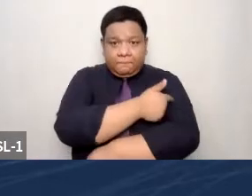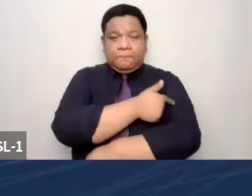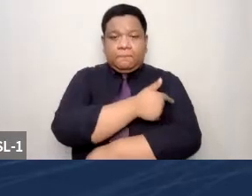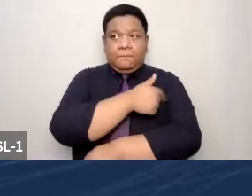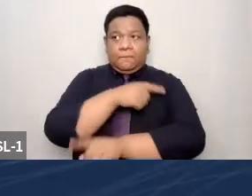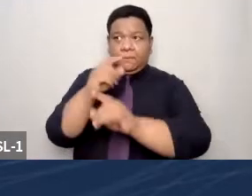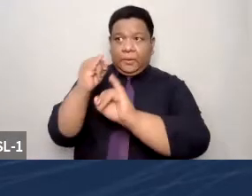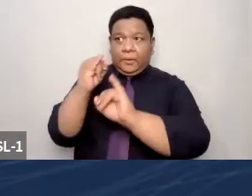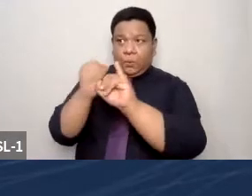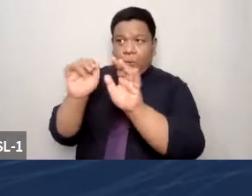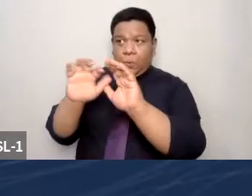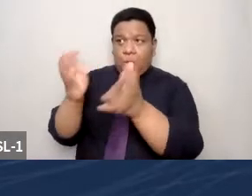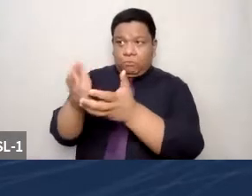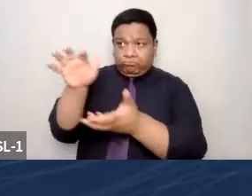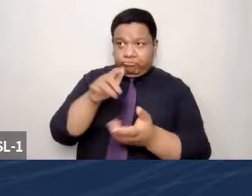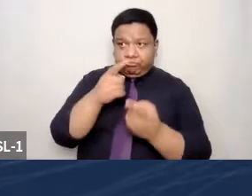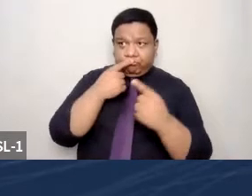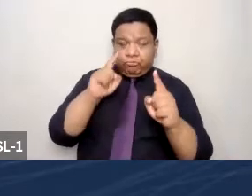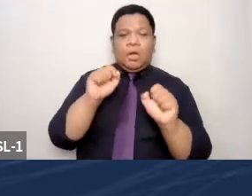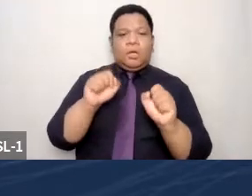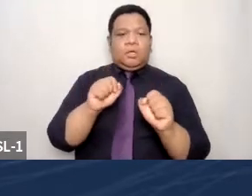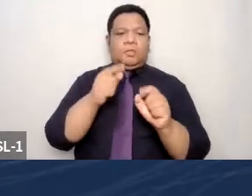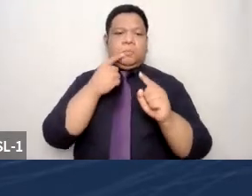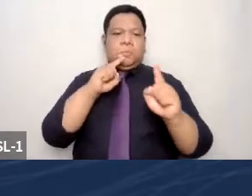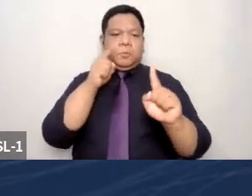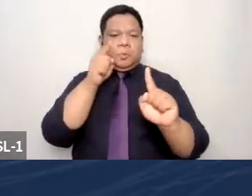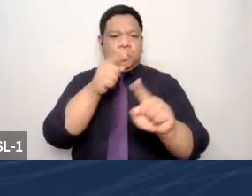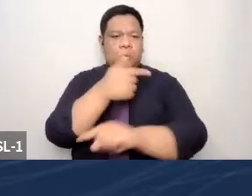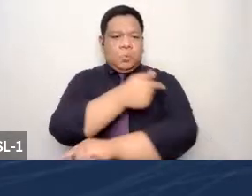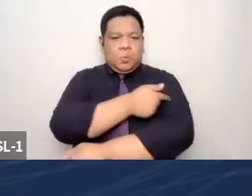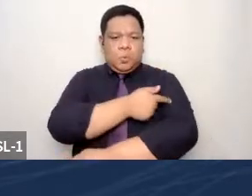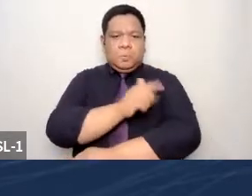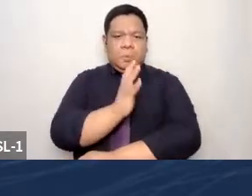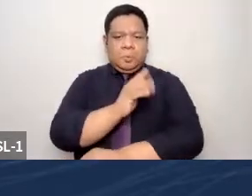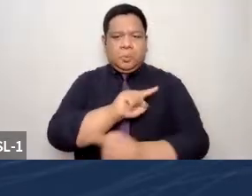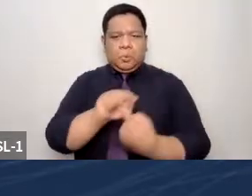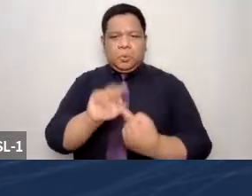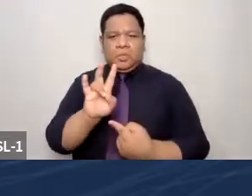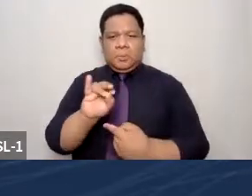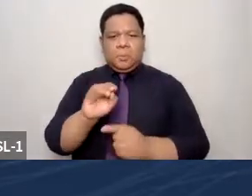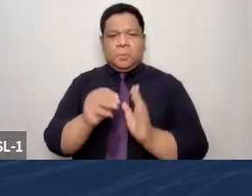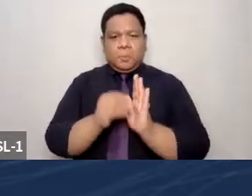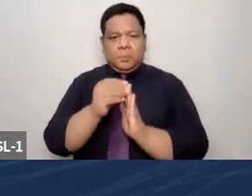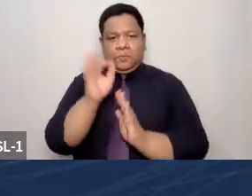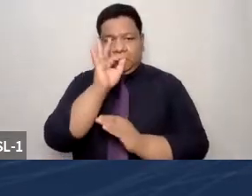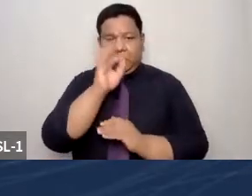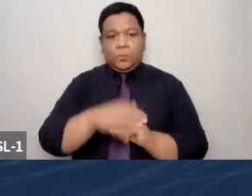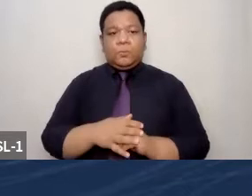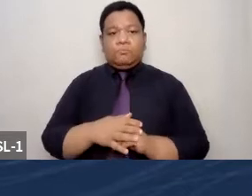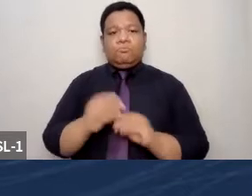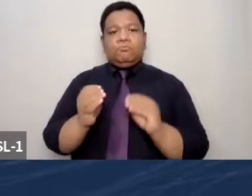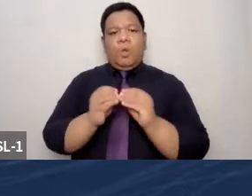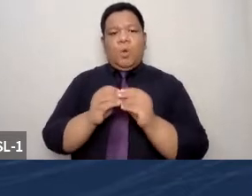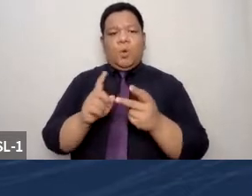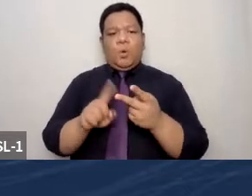Calls to increase demand for vaccination services and through capacity and confidence building measures.